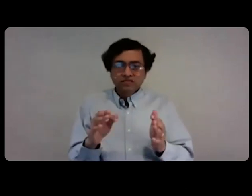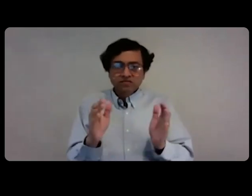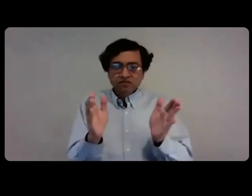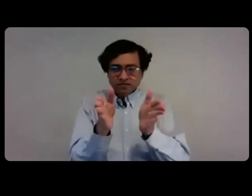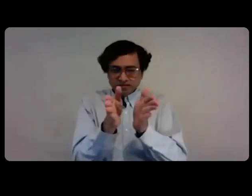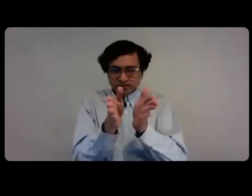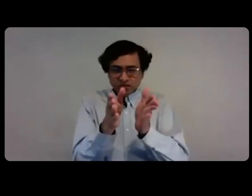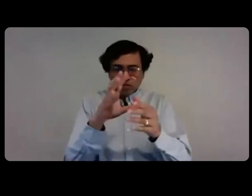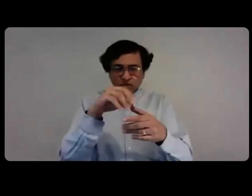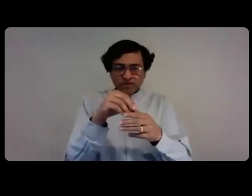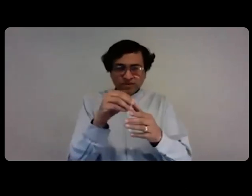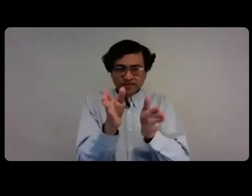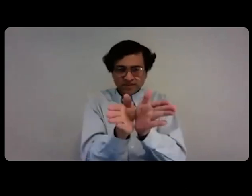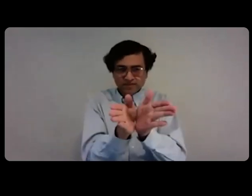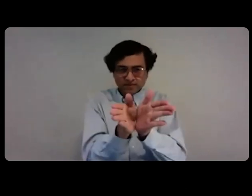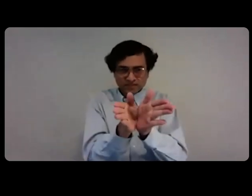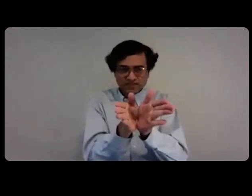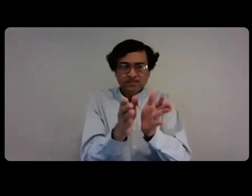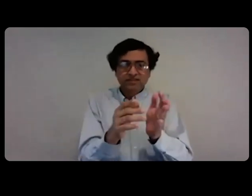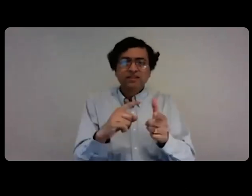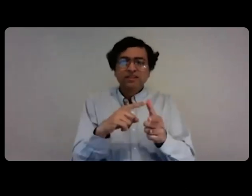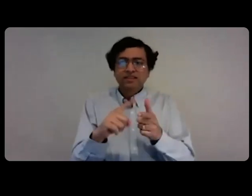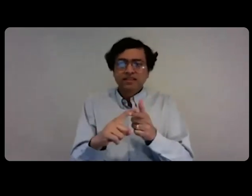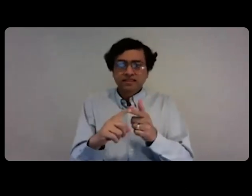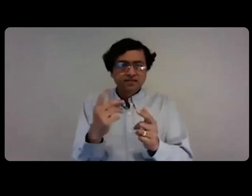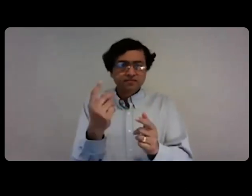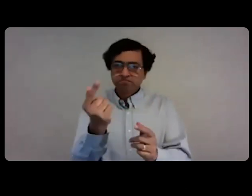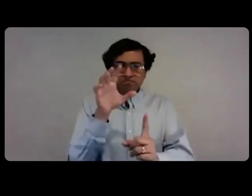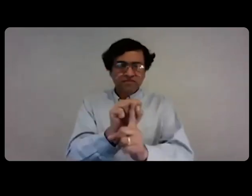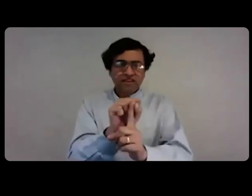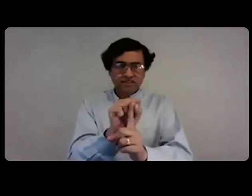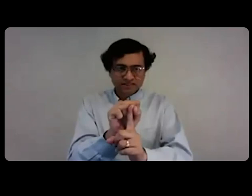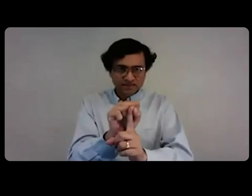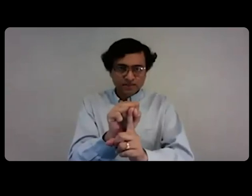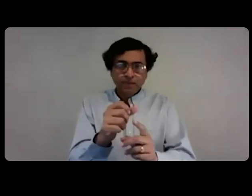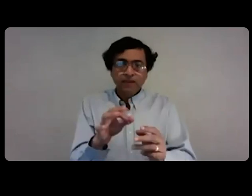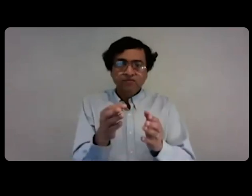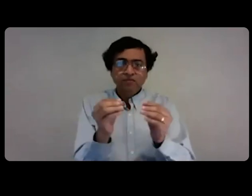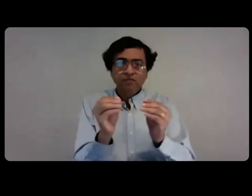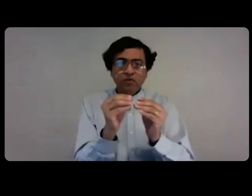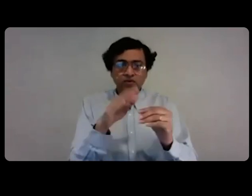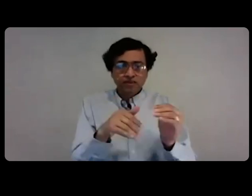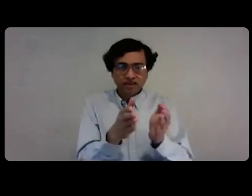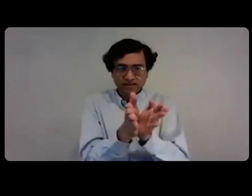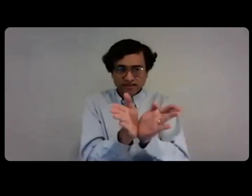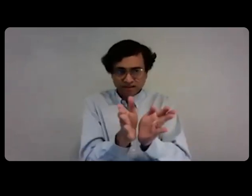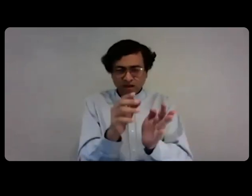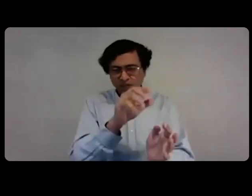The eyes can only see basically straight ahead with a little bit of an angle to the sides as peripheral vision.